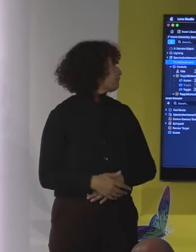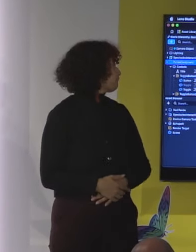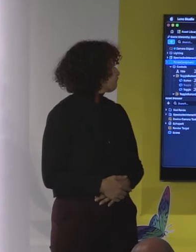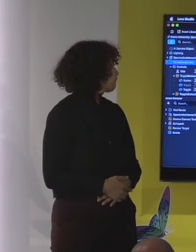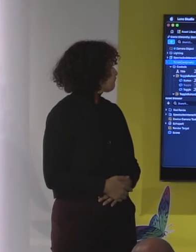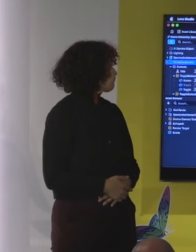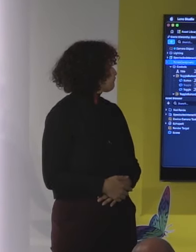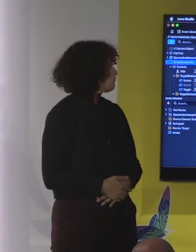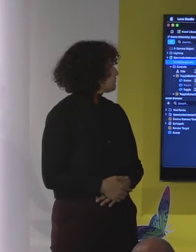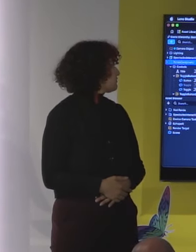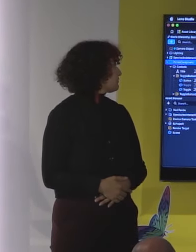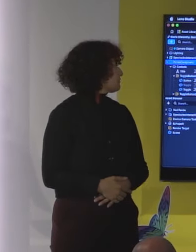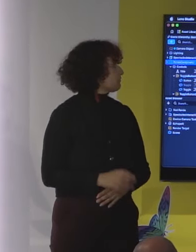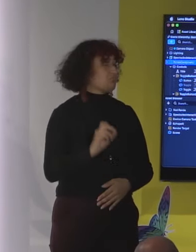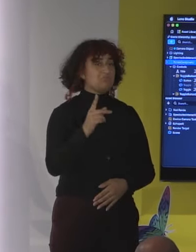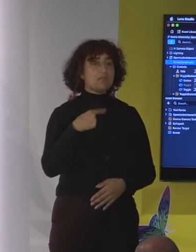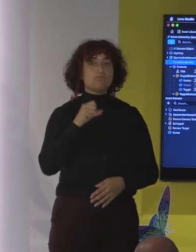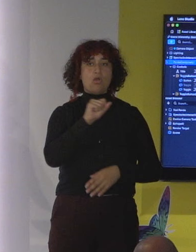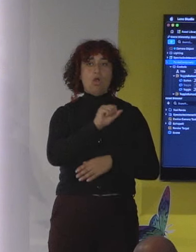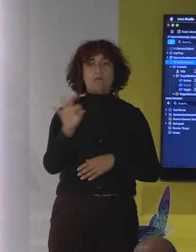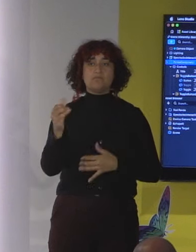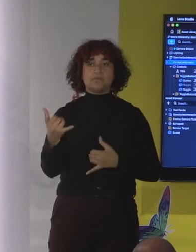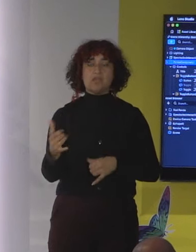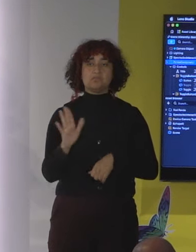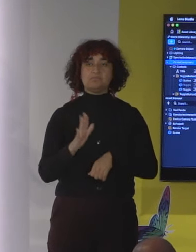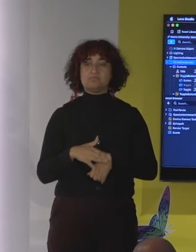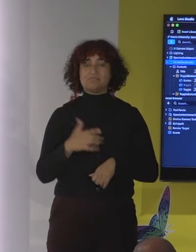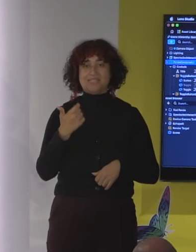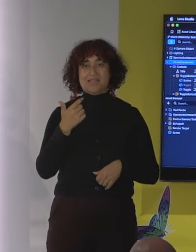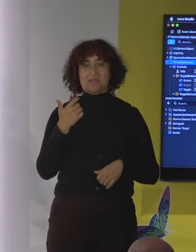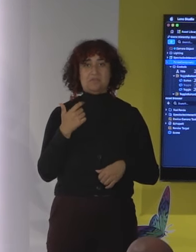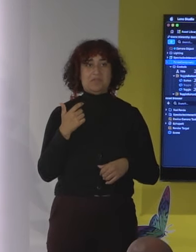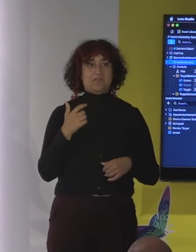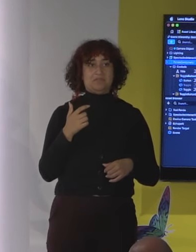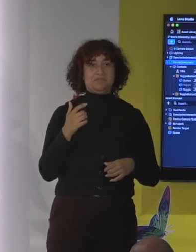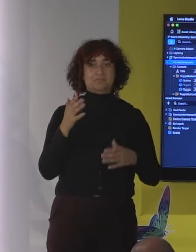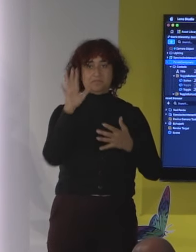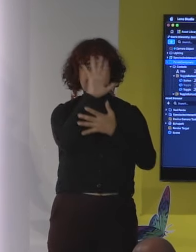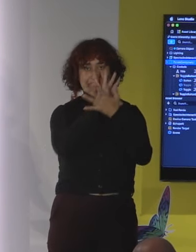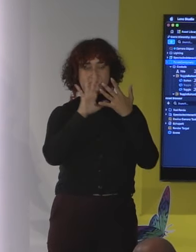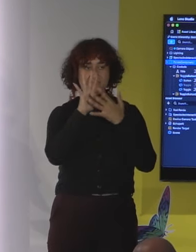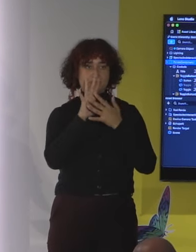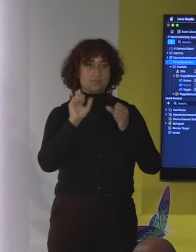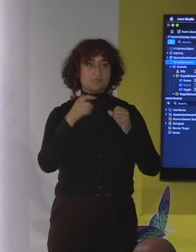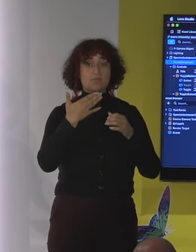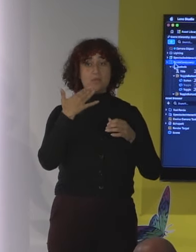So, I'm gonna turn this off for now, because it's a little bit of a smaller preview, so we can get a better look at this.